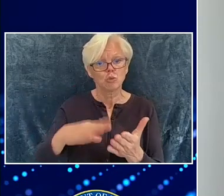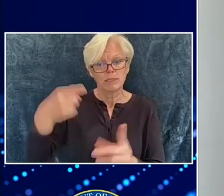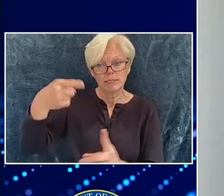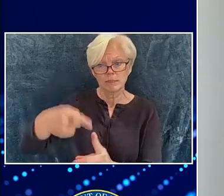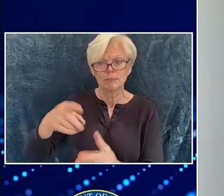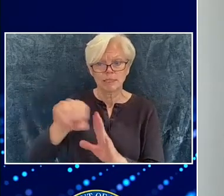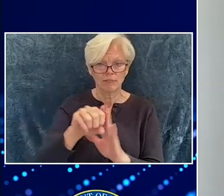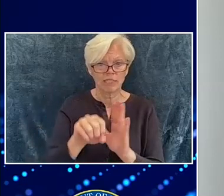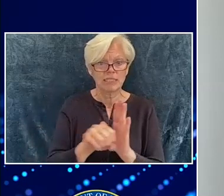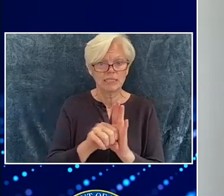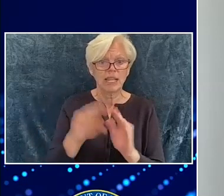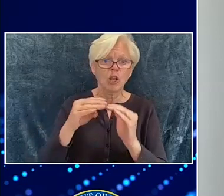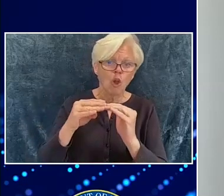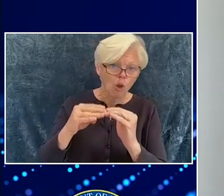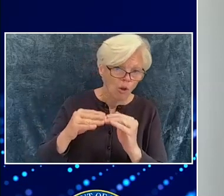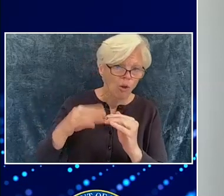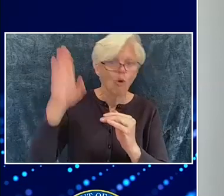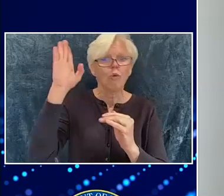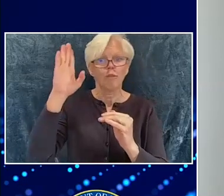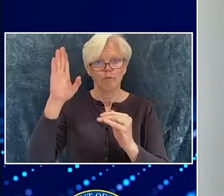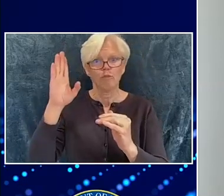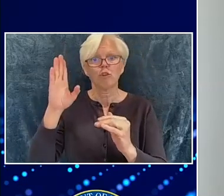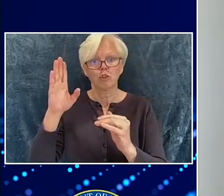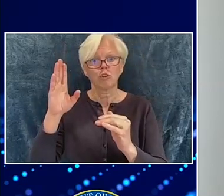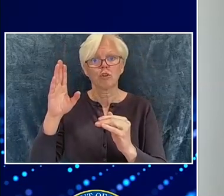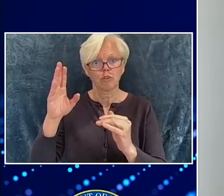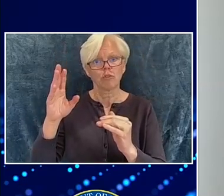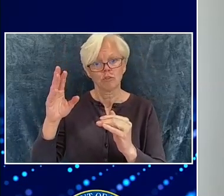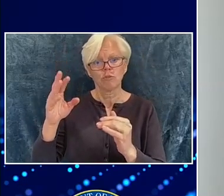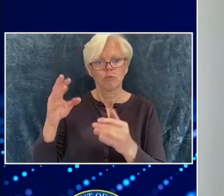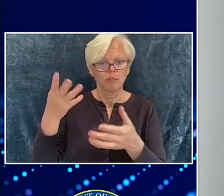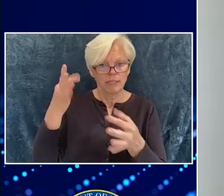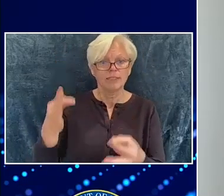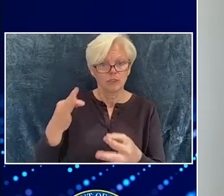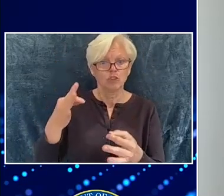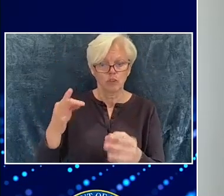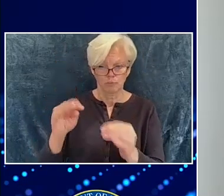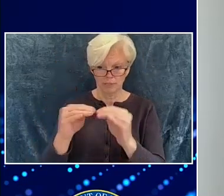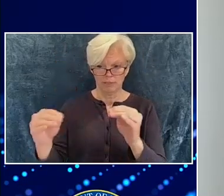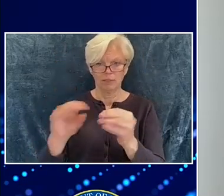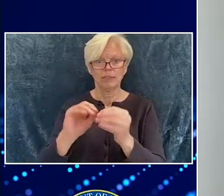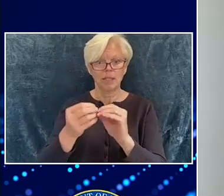over the threshold that we determine, we would require them to be directly